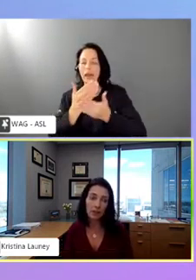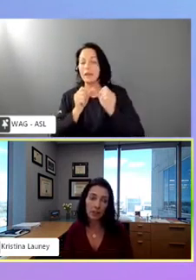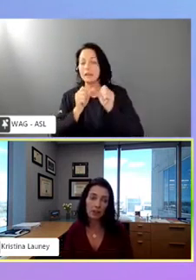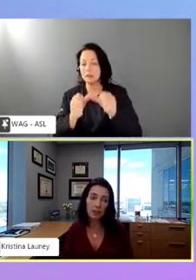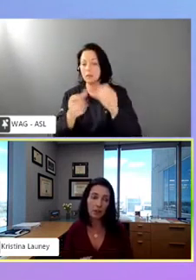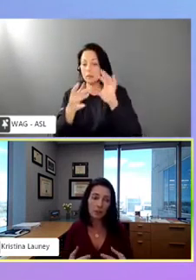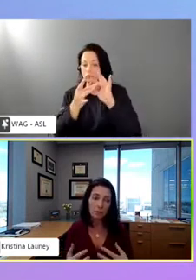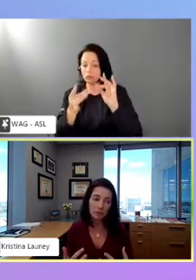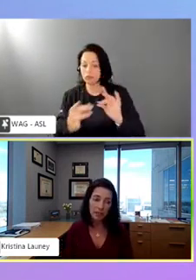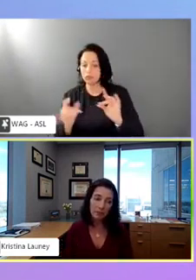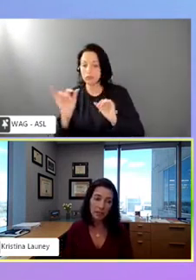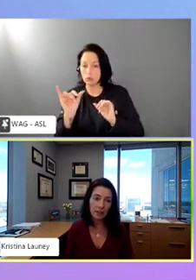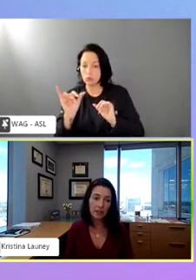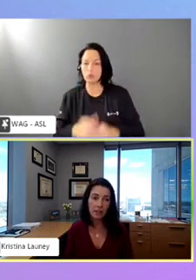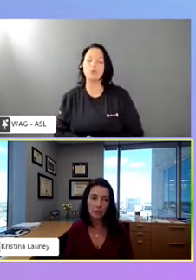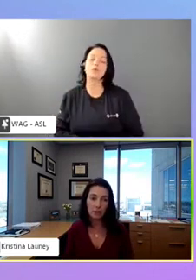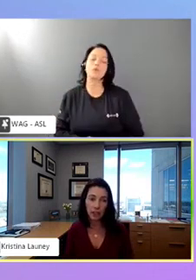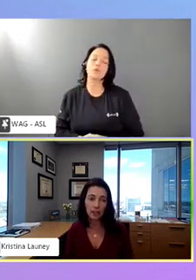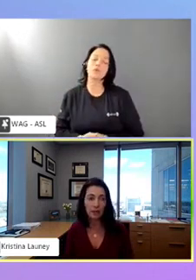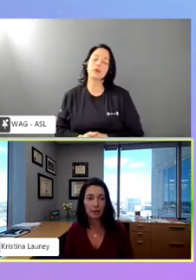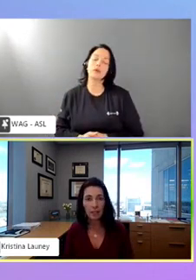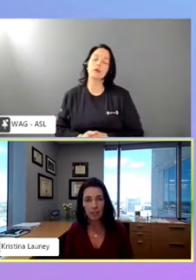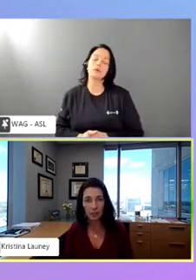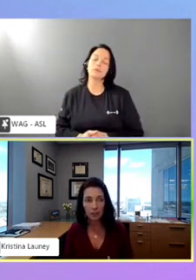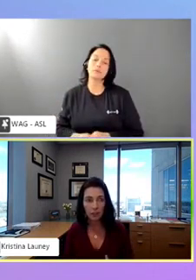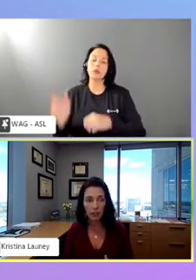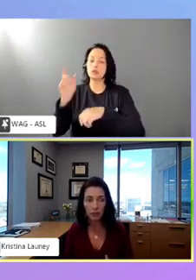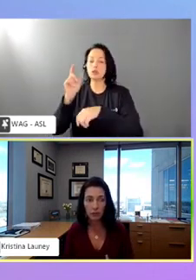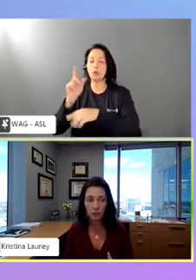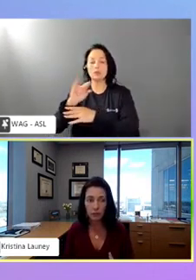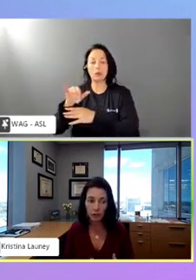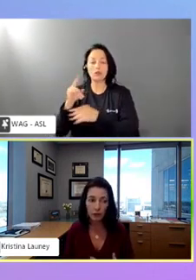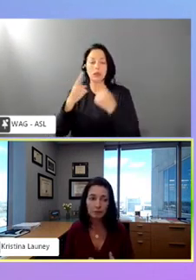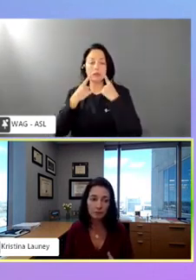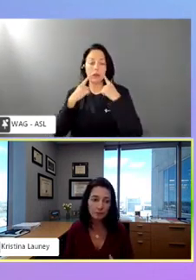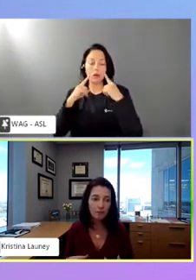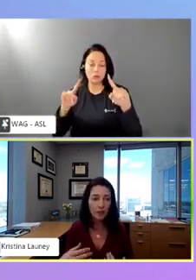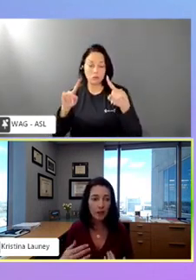under title 3 pay very close attention to the Title to rulemaking making process and